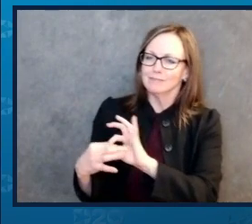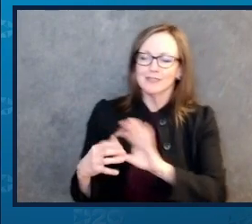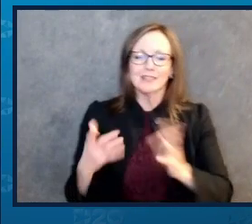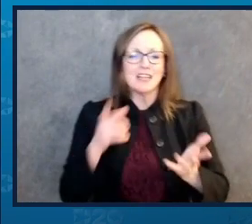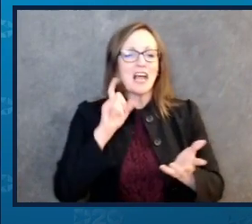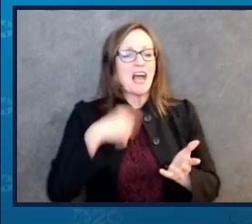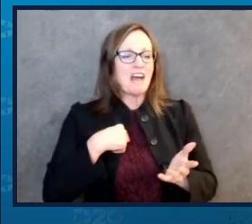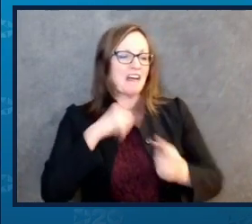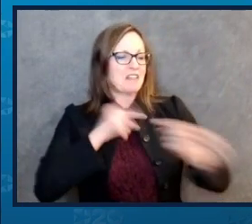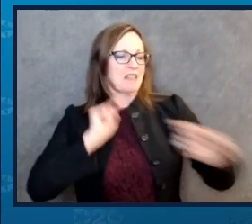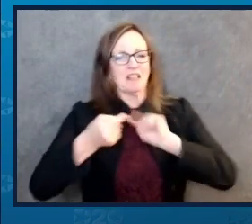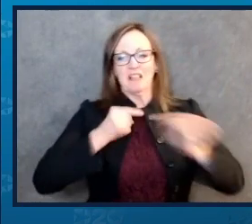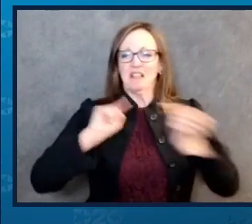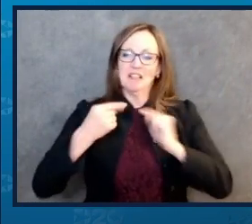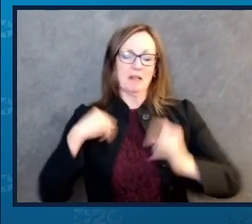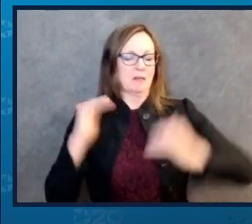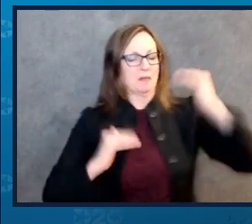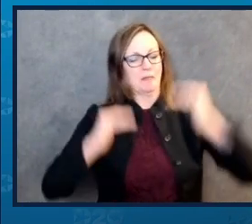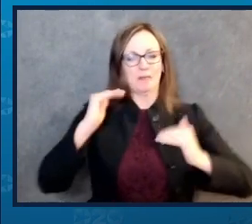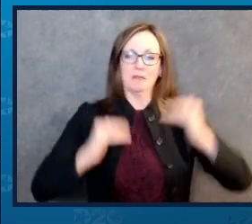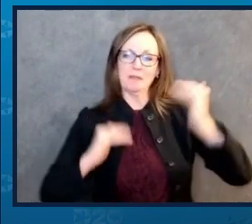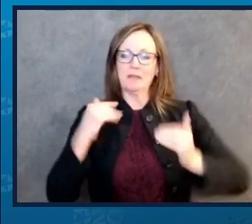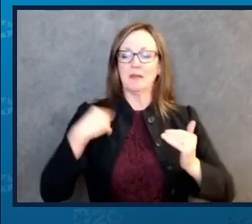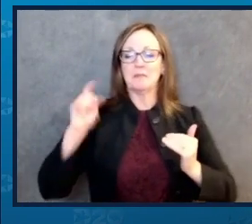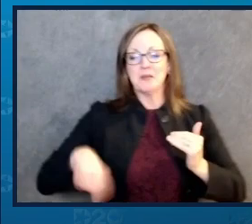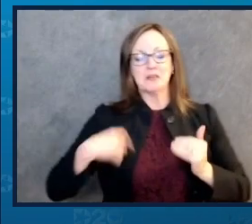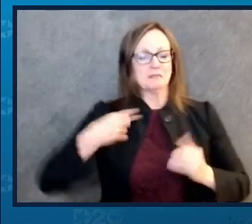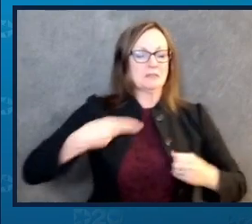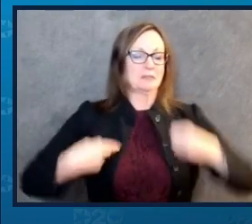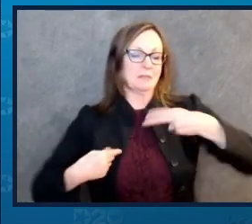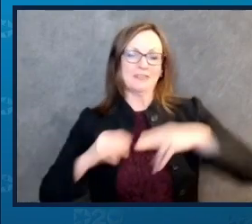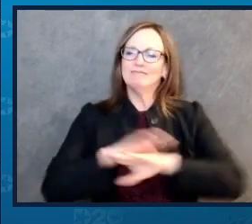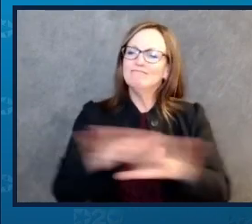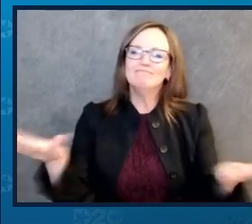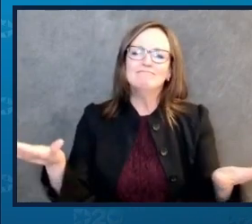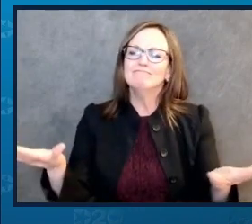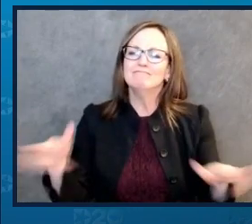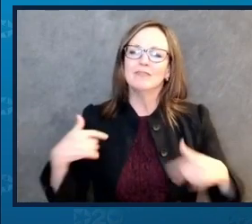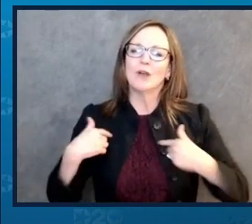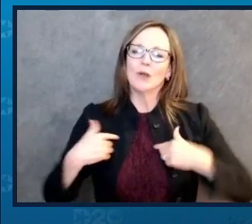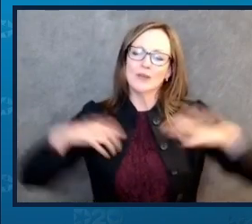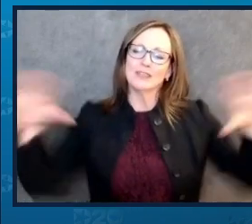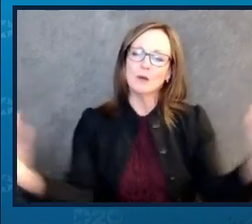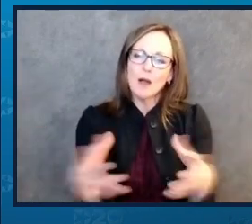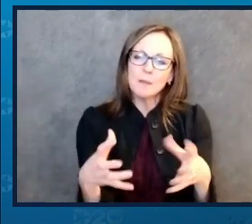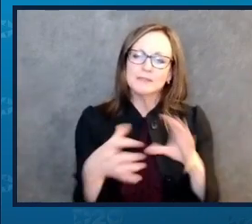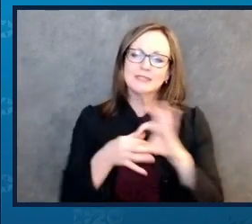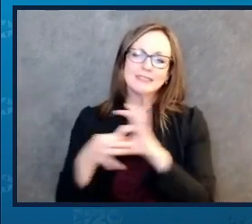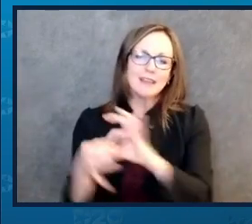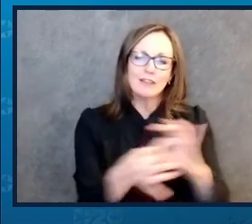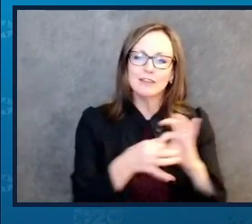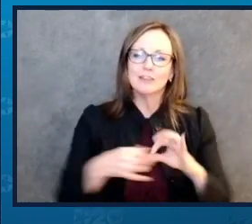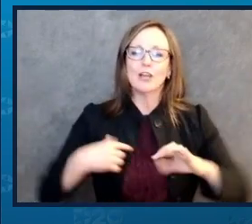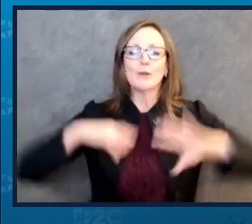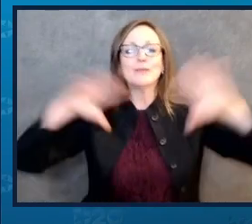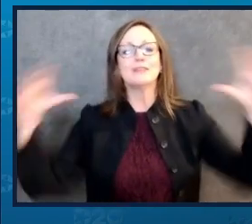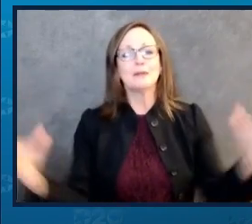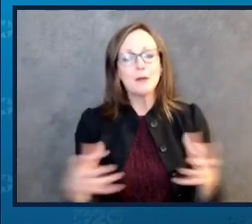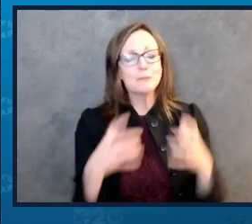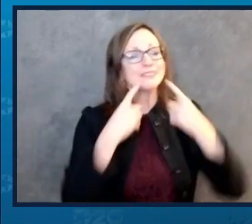RESPECT, A COUNTRY WHERE WE LOOK OUT FOR ONE ANOTHER WHERE WE